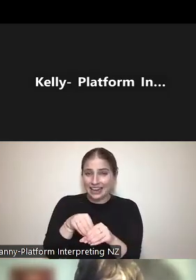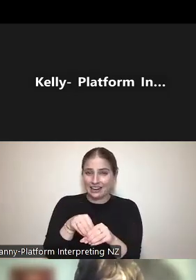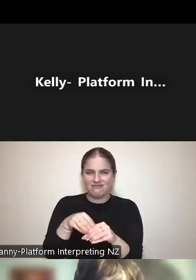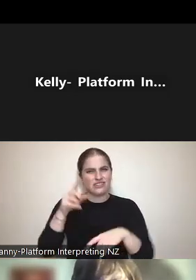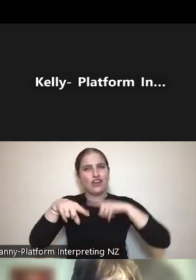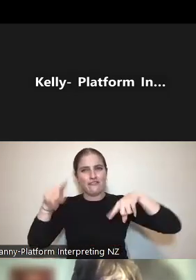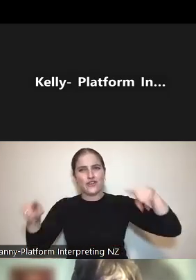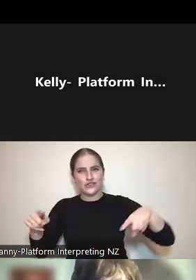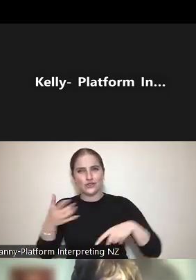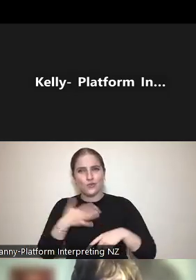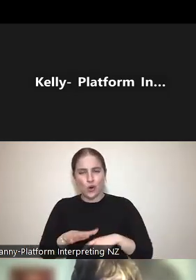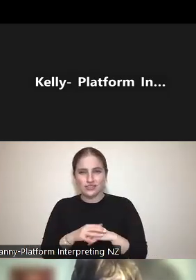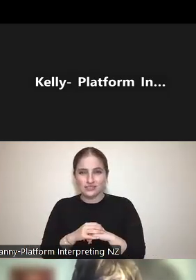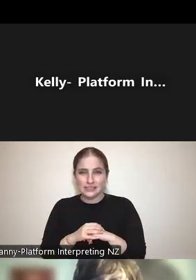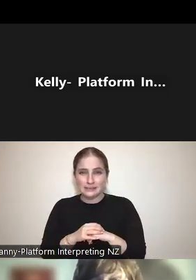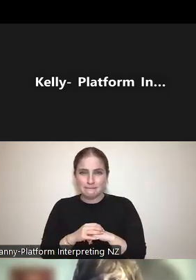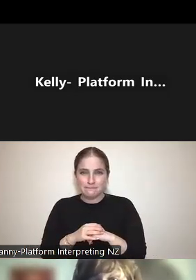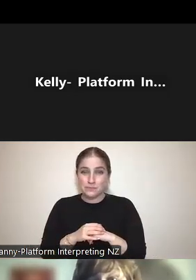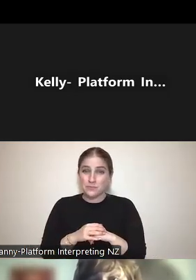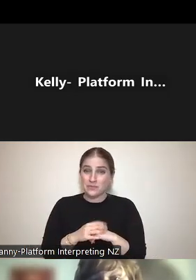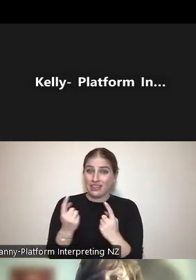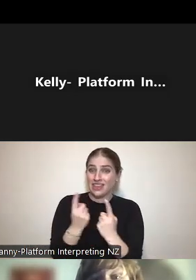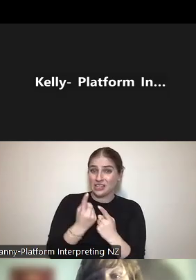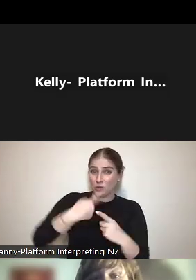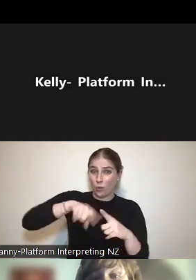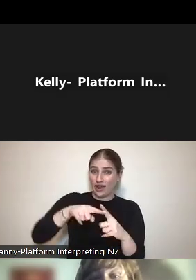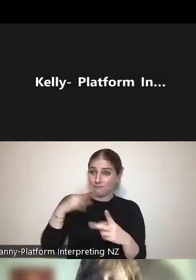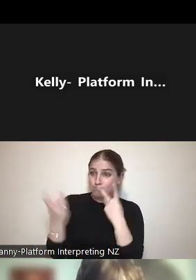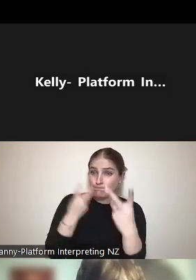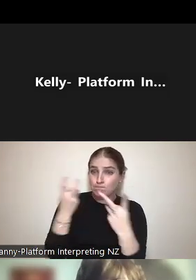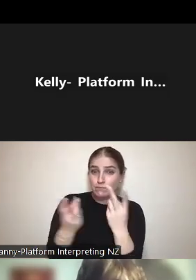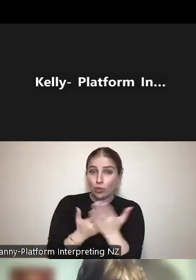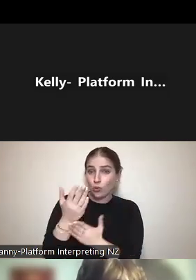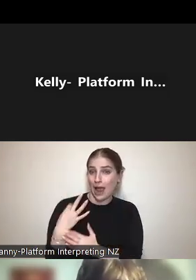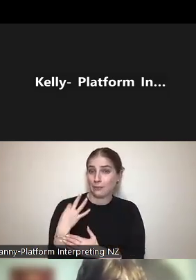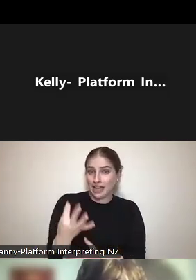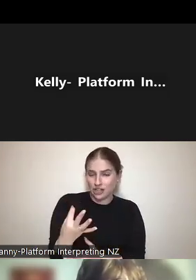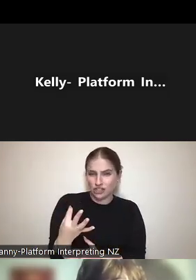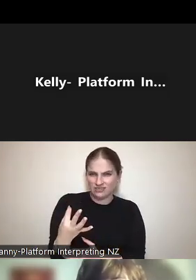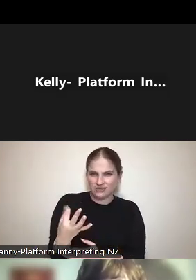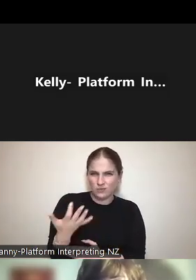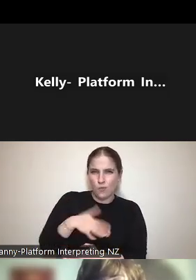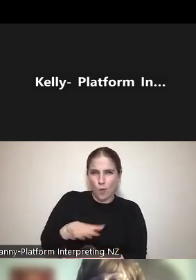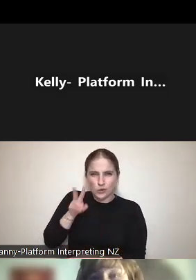Pillars that we're really looking for in applications is, shows that really wish to make their work more accessible.